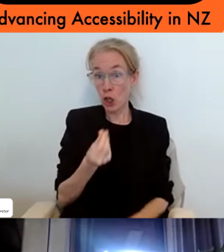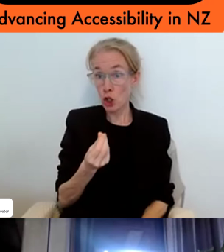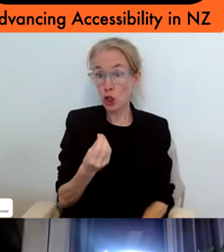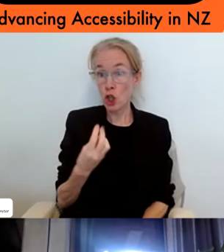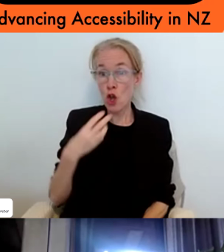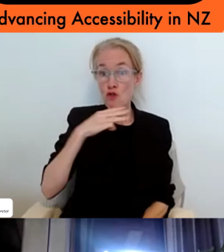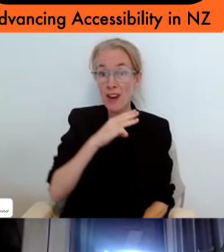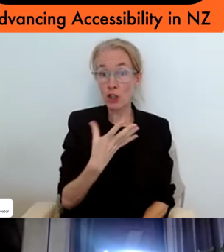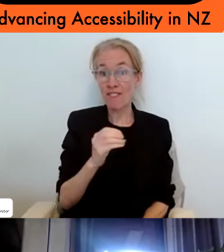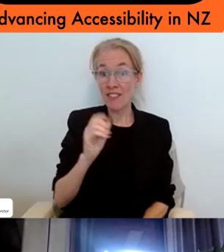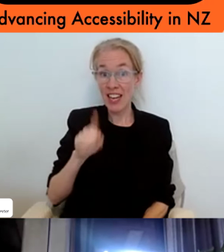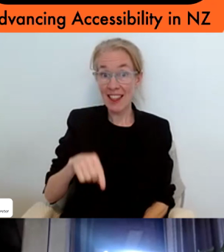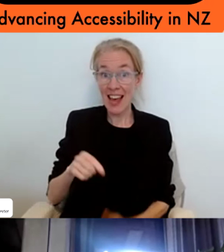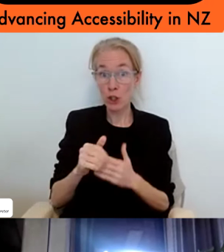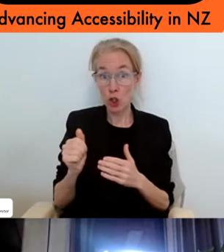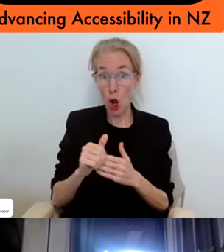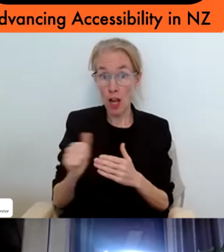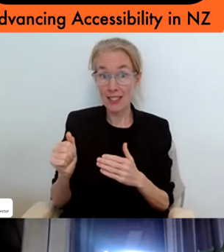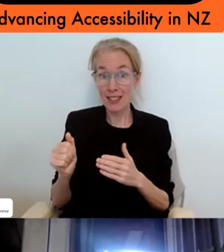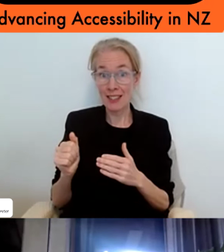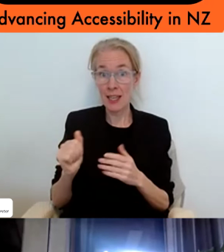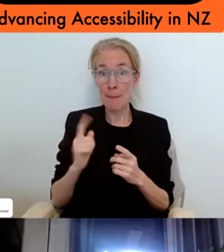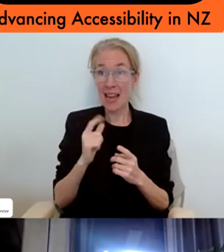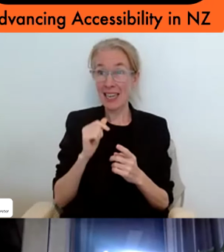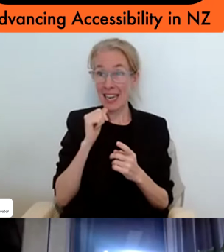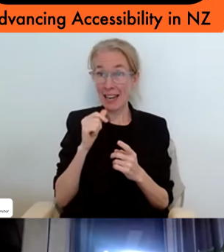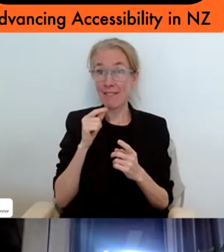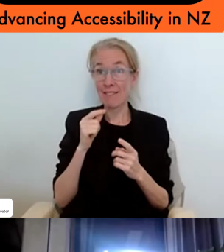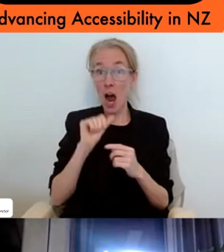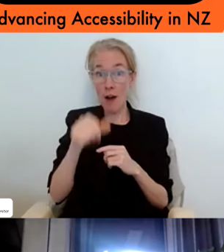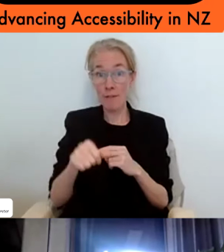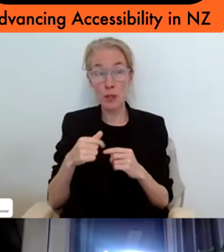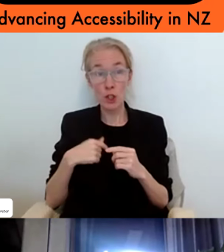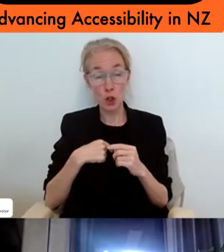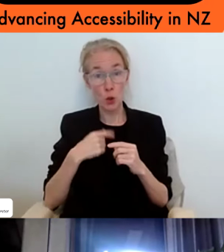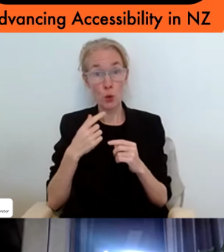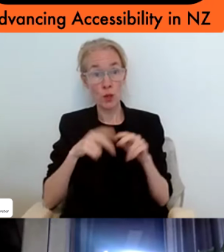you're looking at now what is that asset worth, it's that whole expenditure,